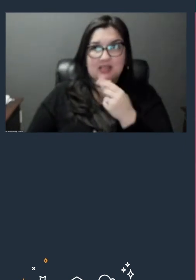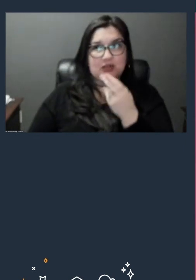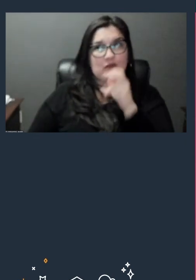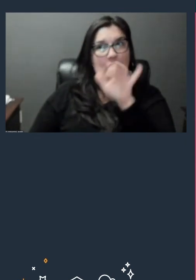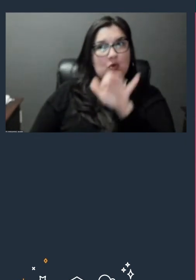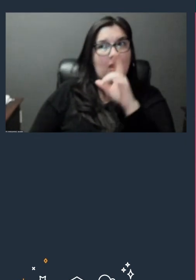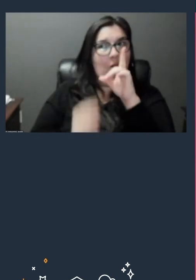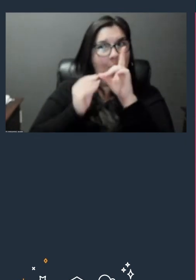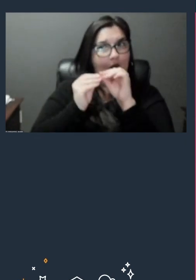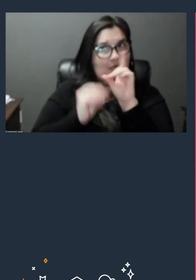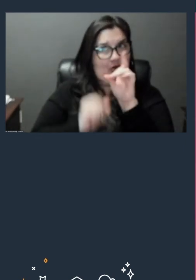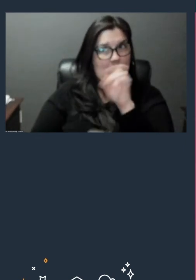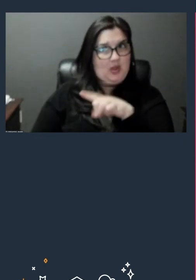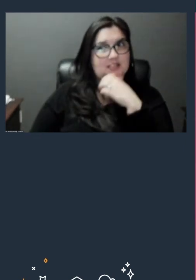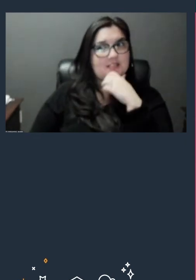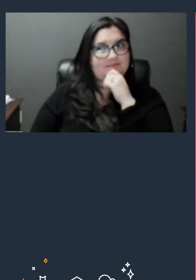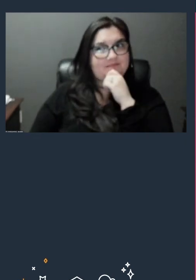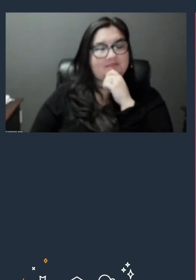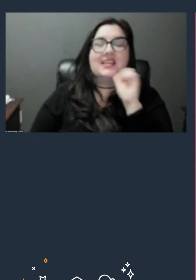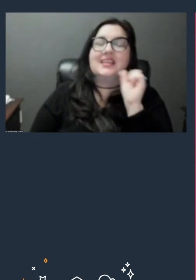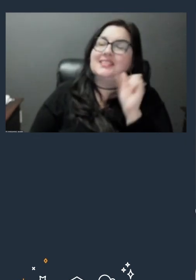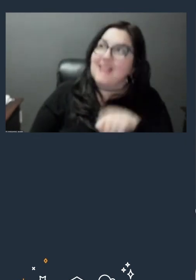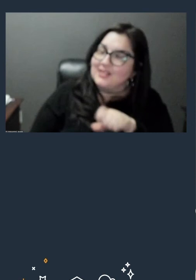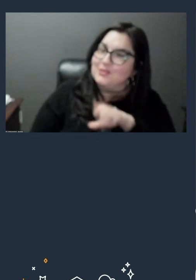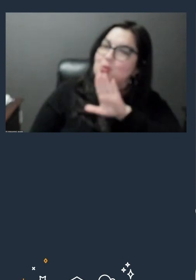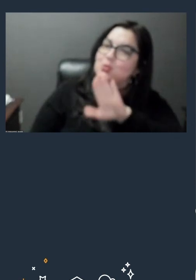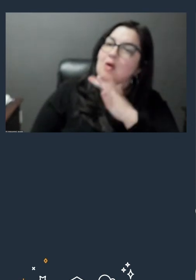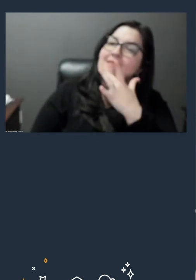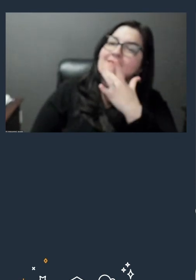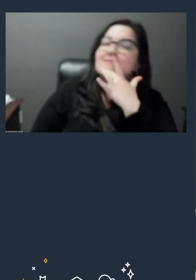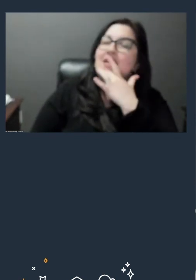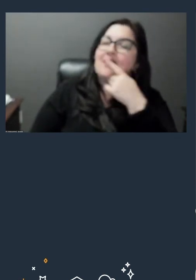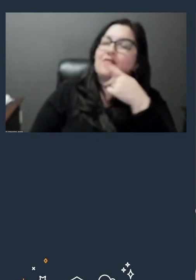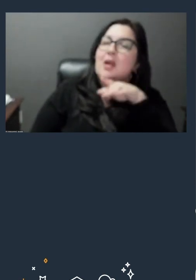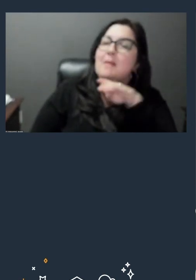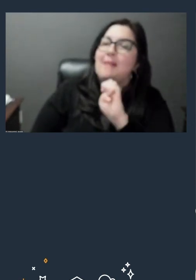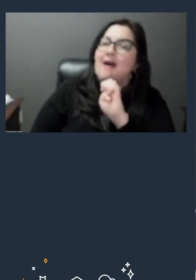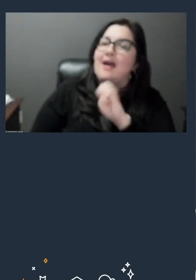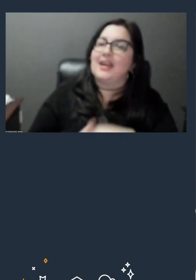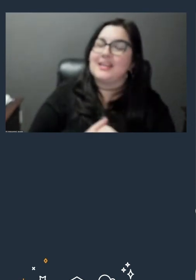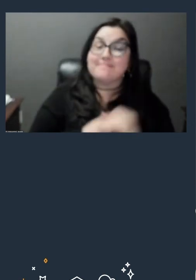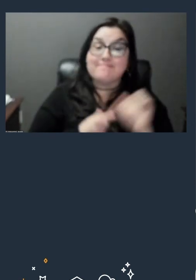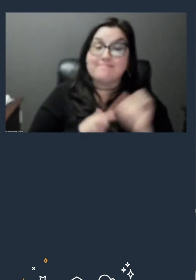What is your favorite pie? Yeah, I'm Chinese.